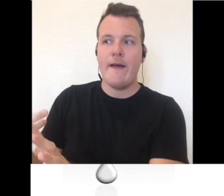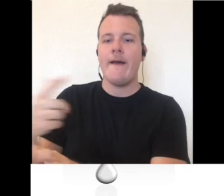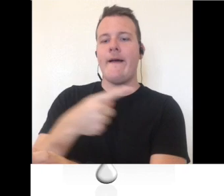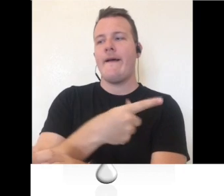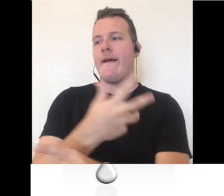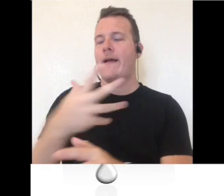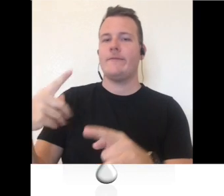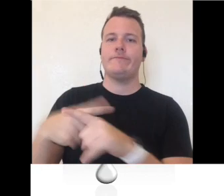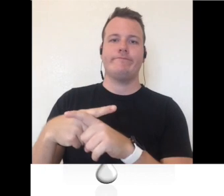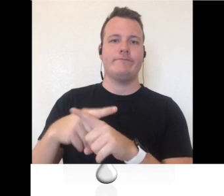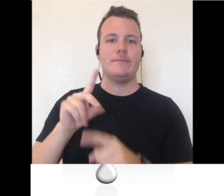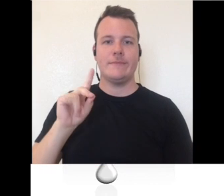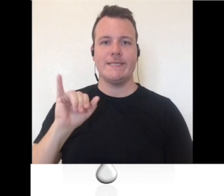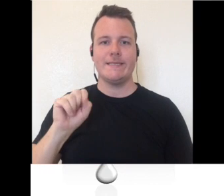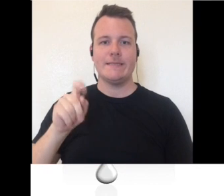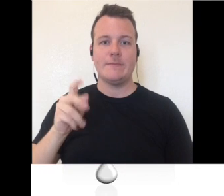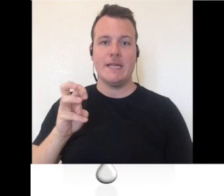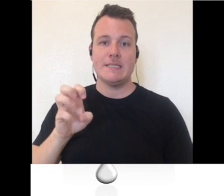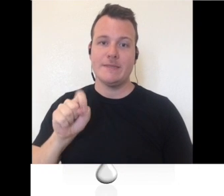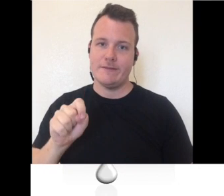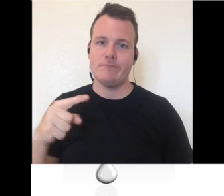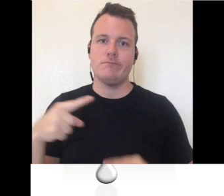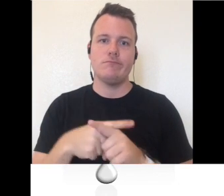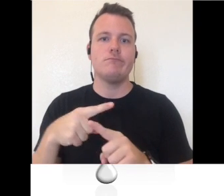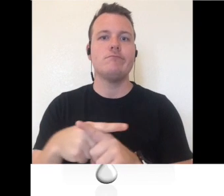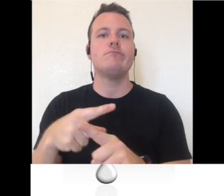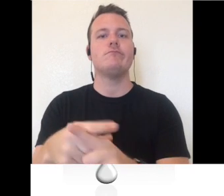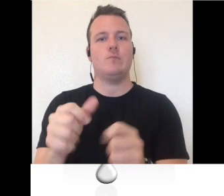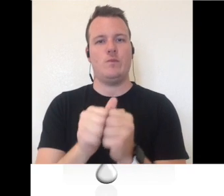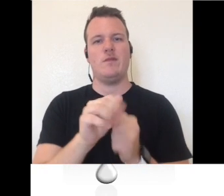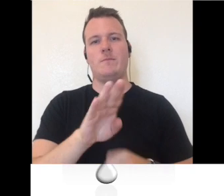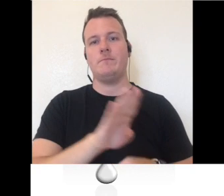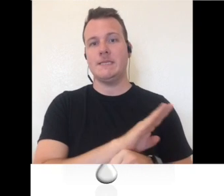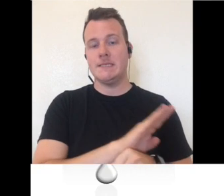yet- when- when the rest of the family thinks you should. So there's a lot of